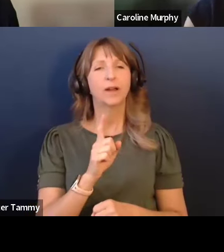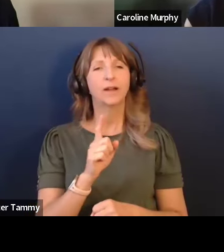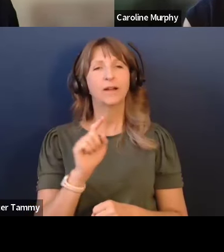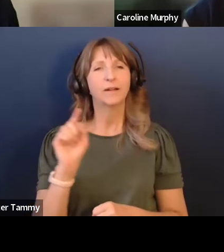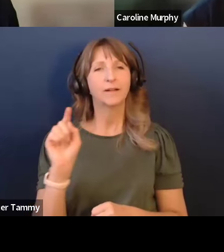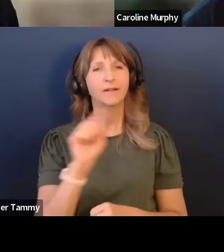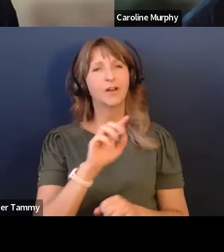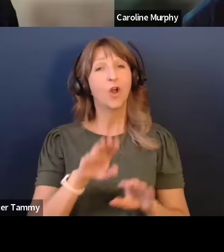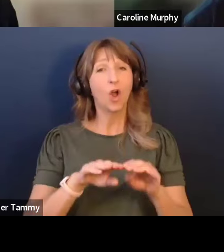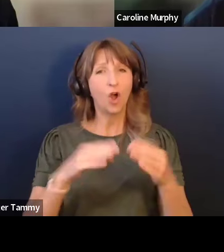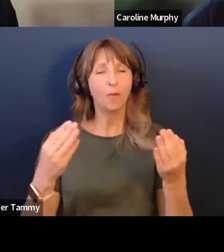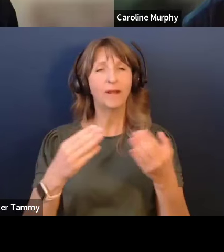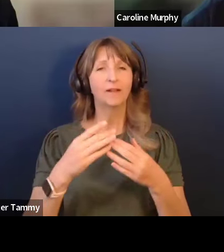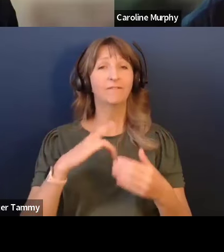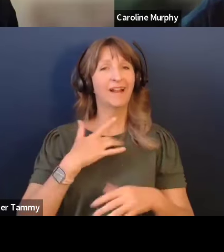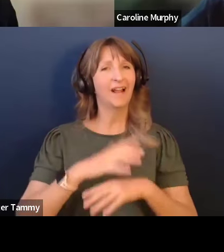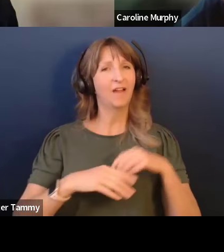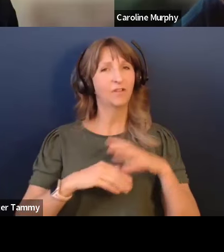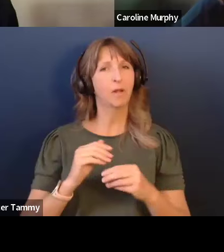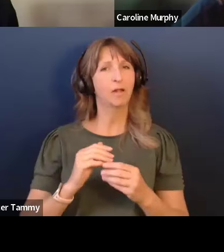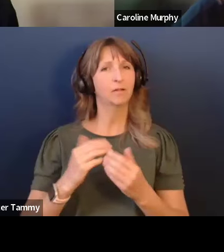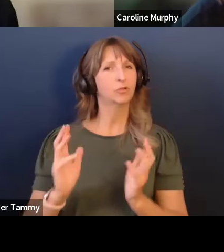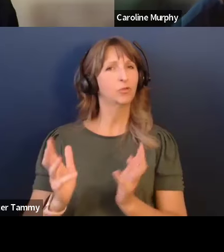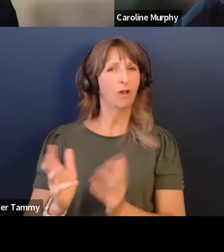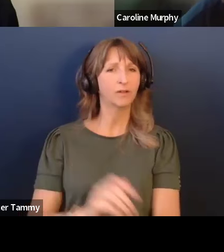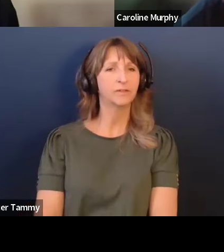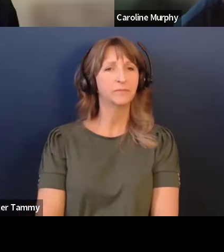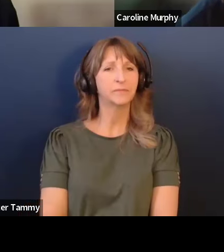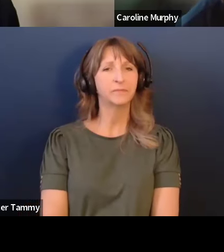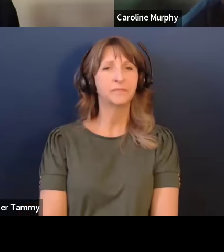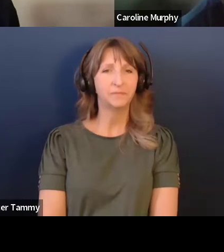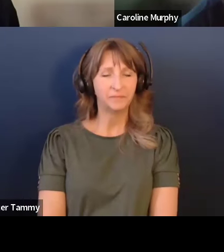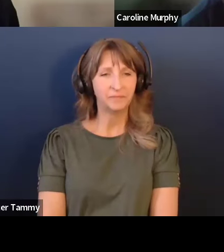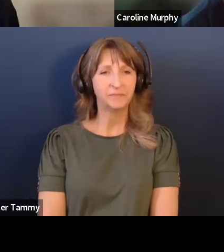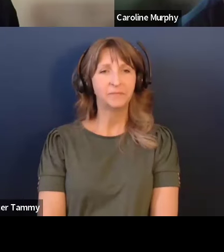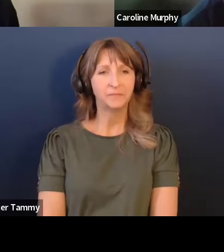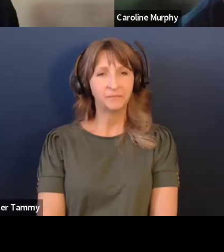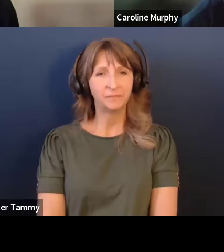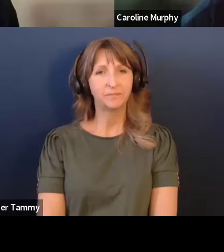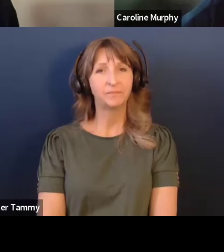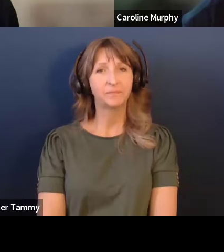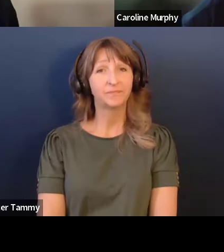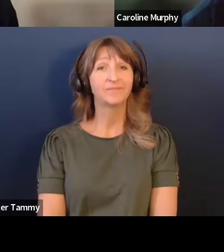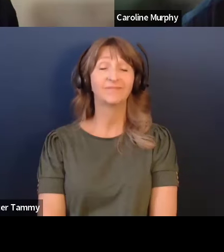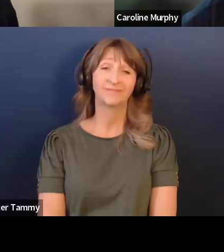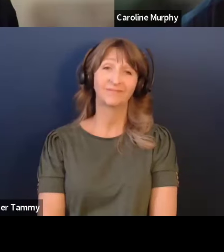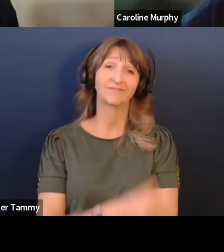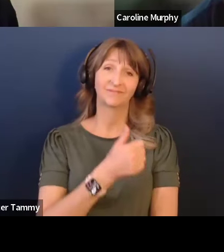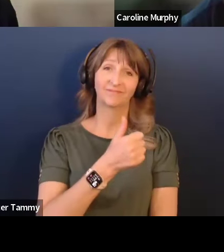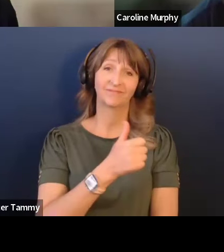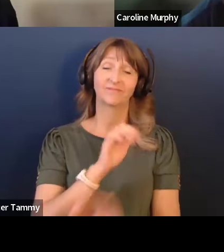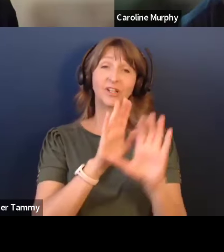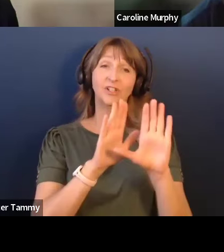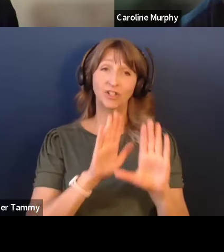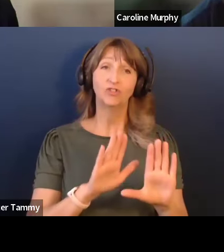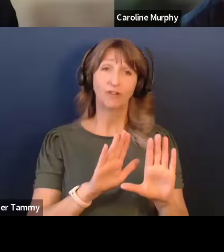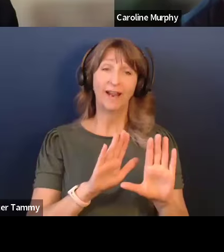open and comfortable to talking about that. >> That touches on great question we had from